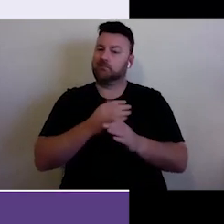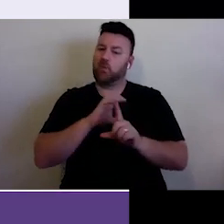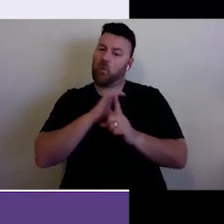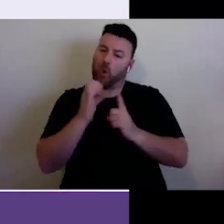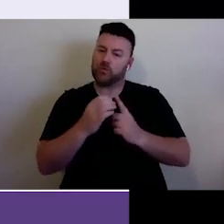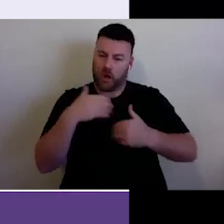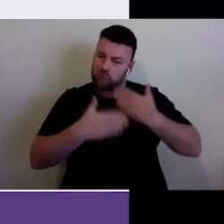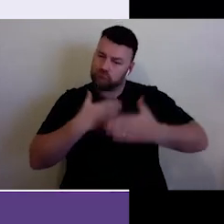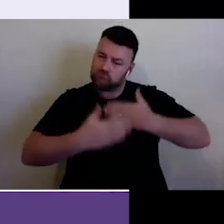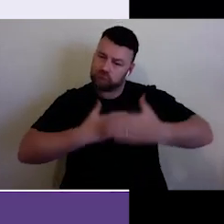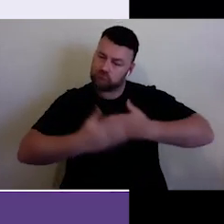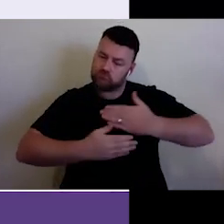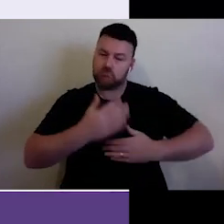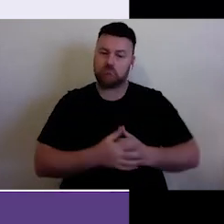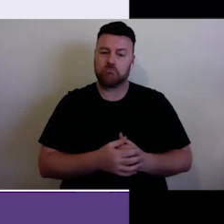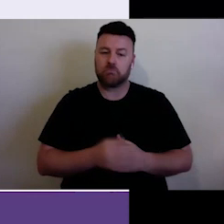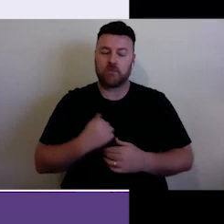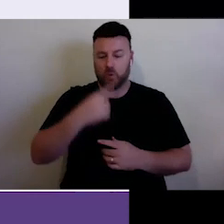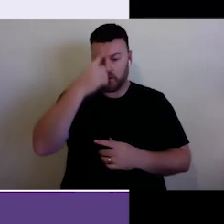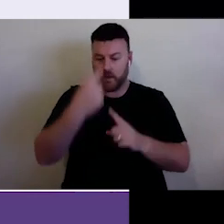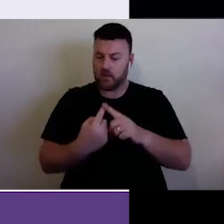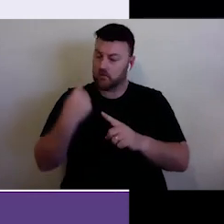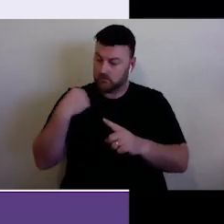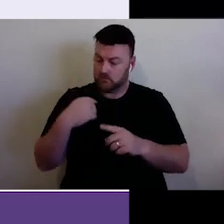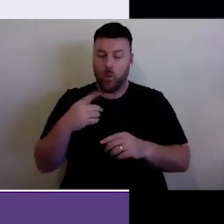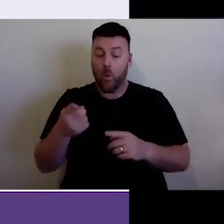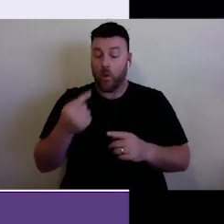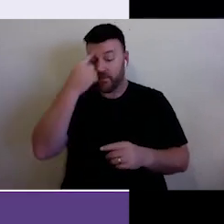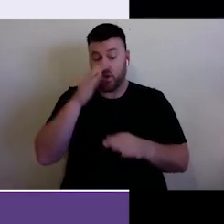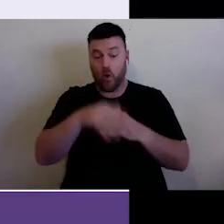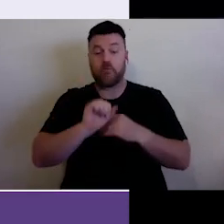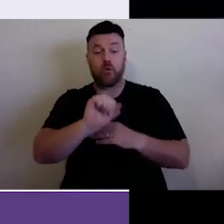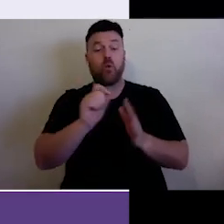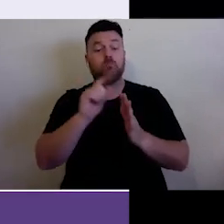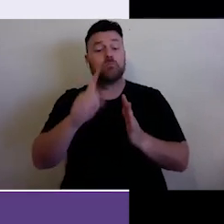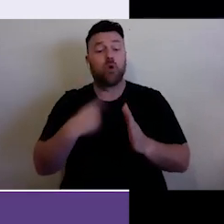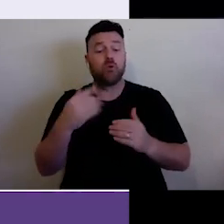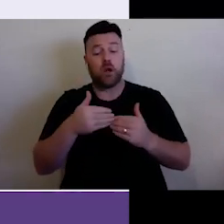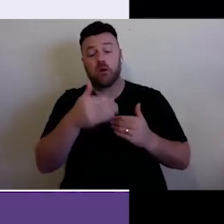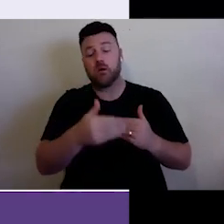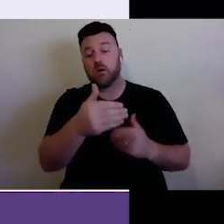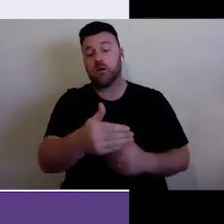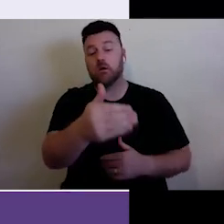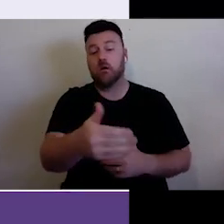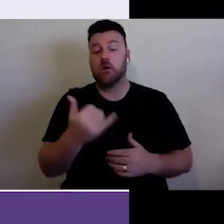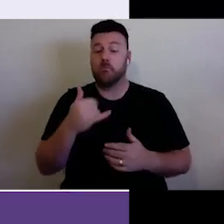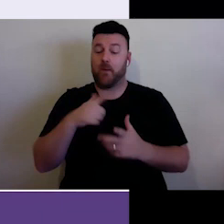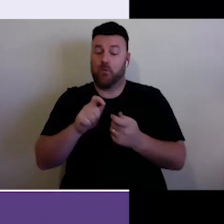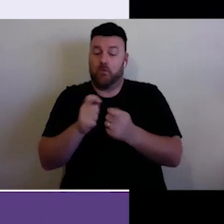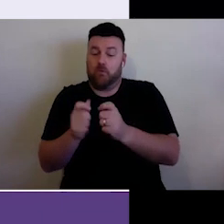length of time, how the project might impact thele rights of Indigenous people to control the dynamic of where the culture goes in